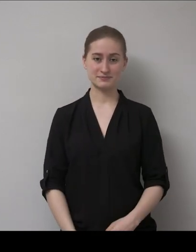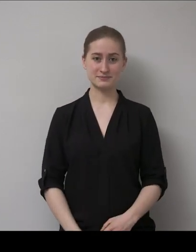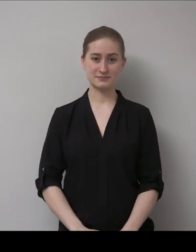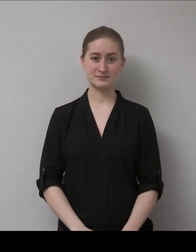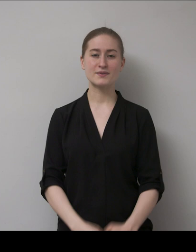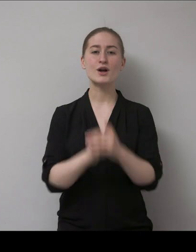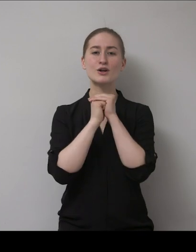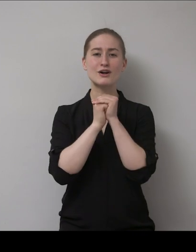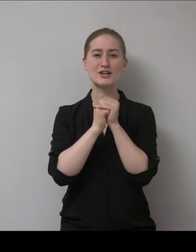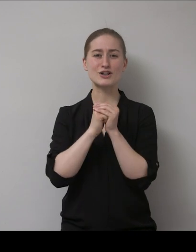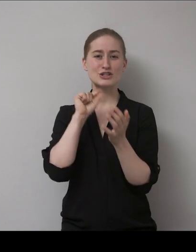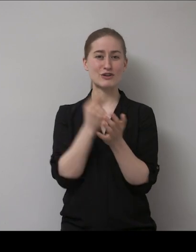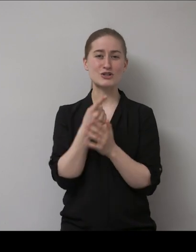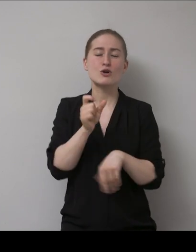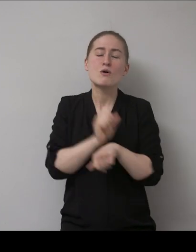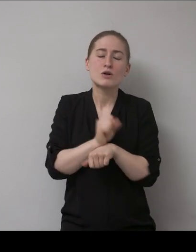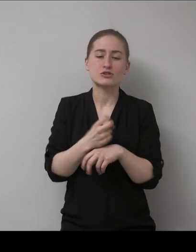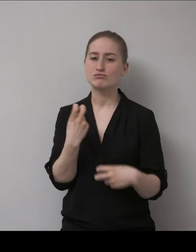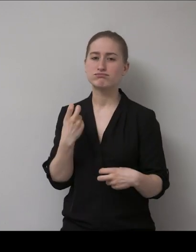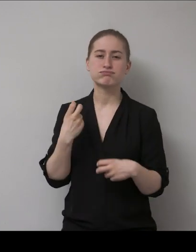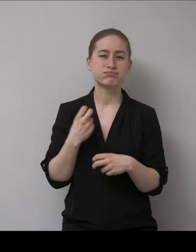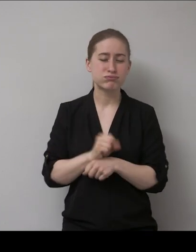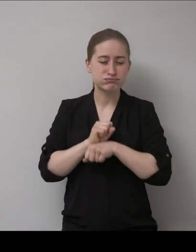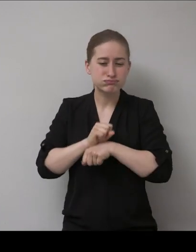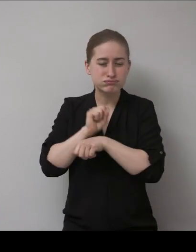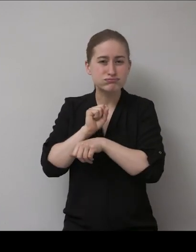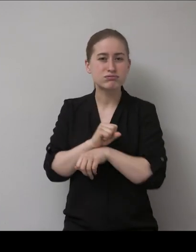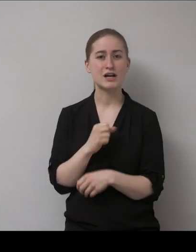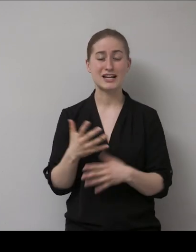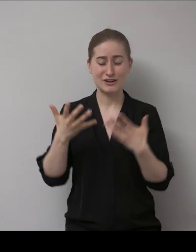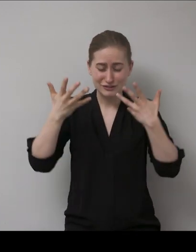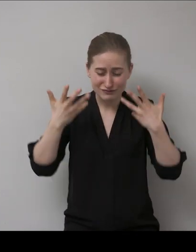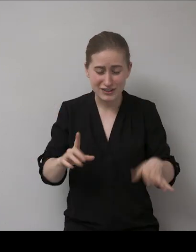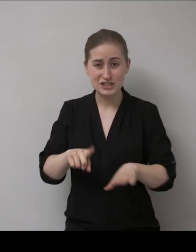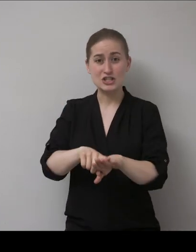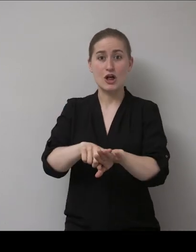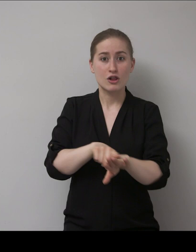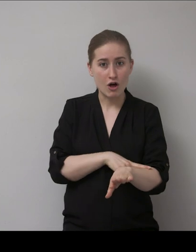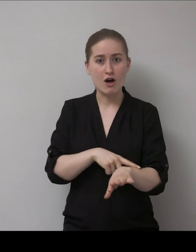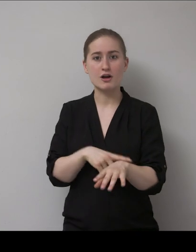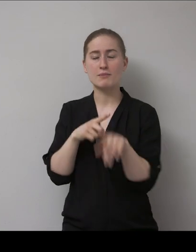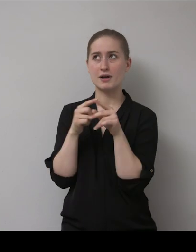Congratulations, graduates. You have worked so hard, and come to the end of such a long, yet I hope fulfilling journey.